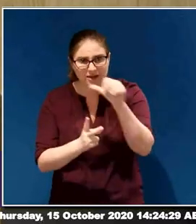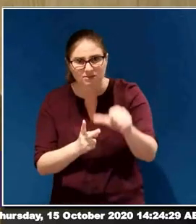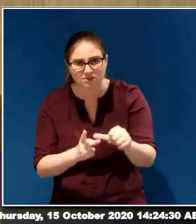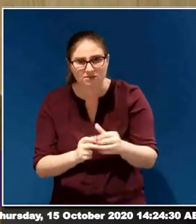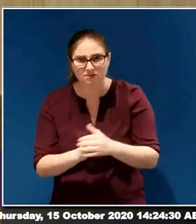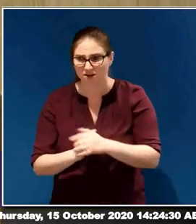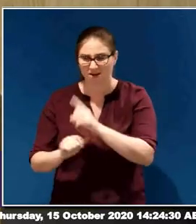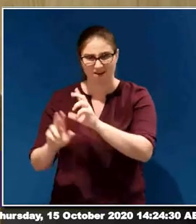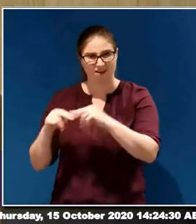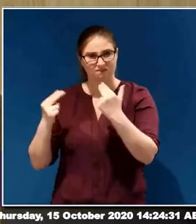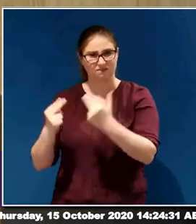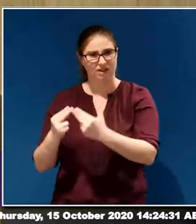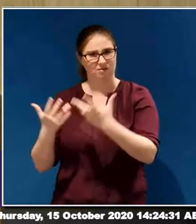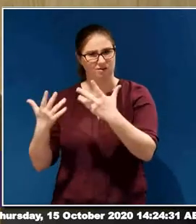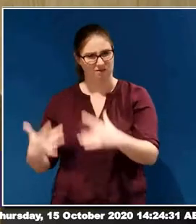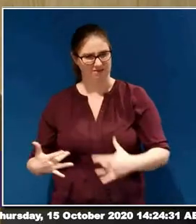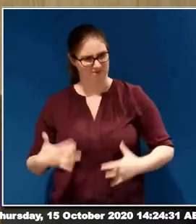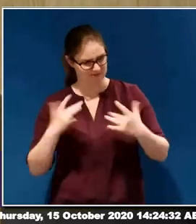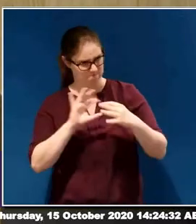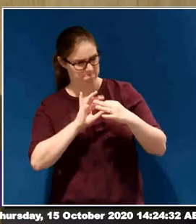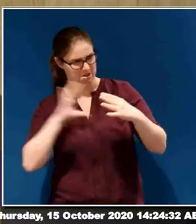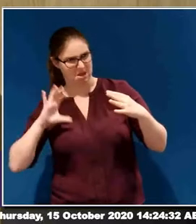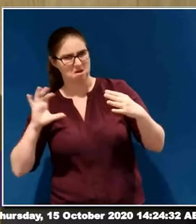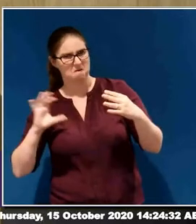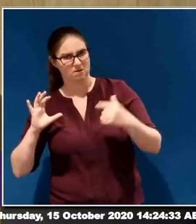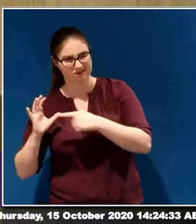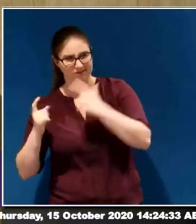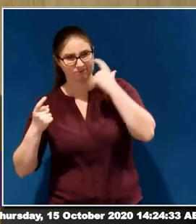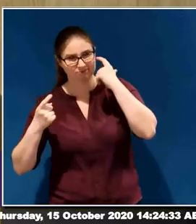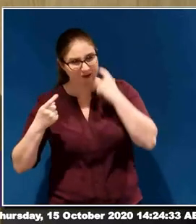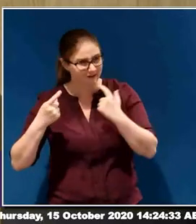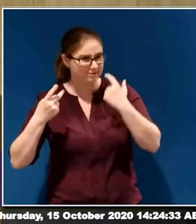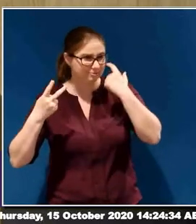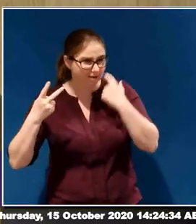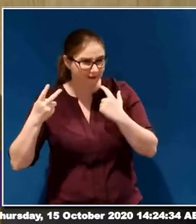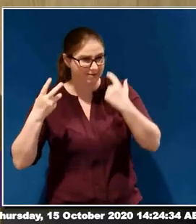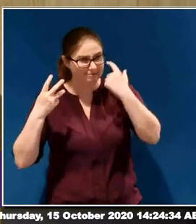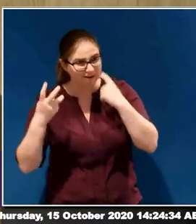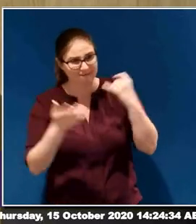and it hasn't worked. When they start at a new school, everything's different.